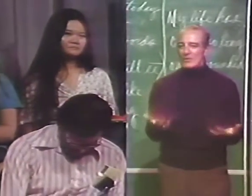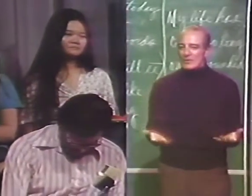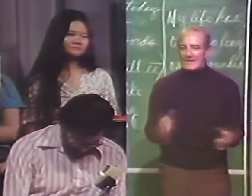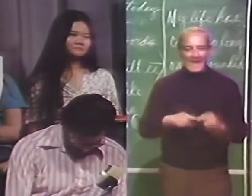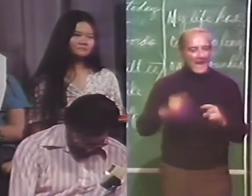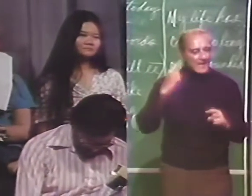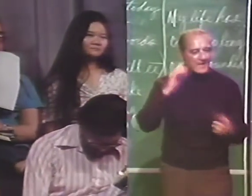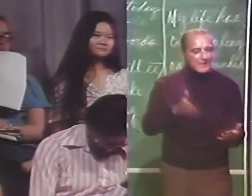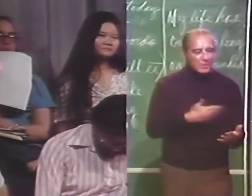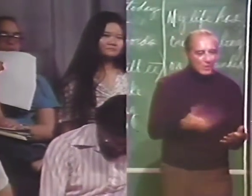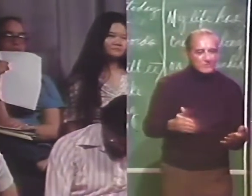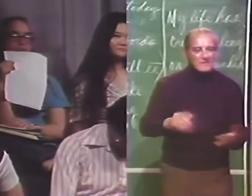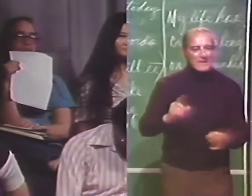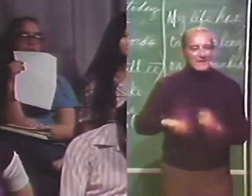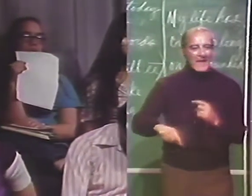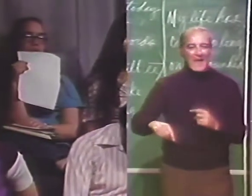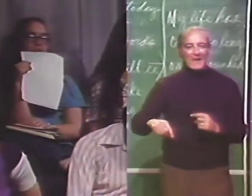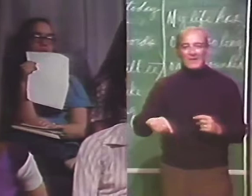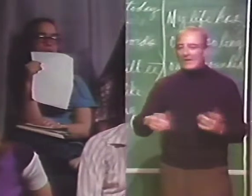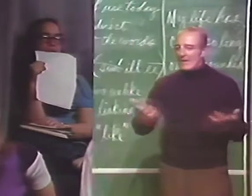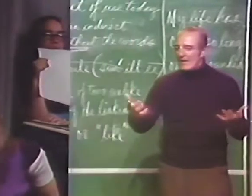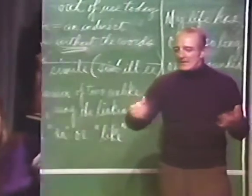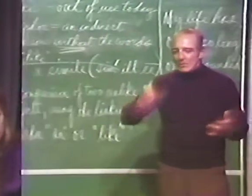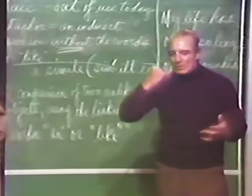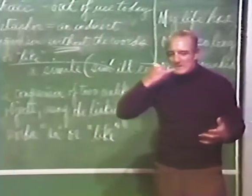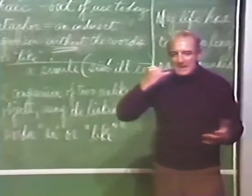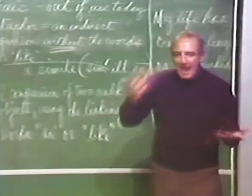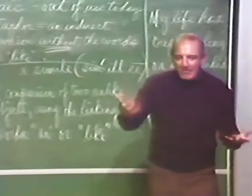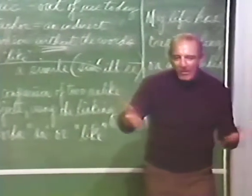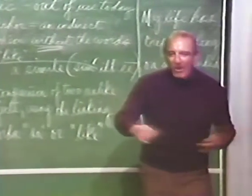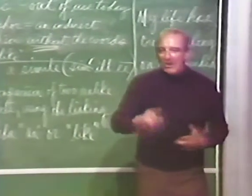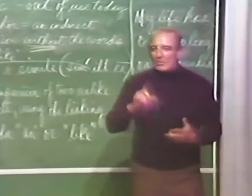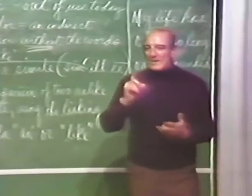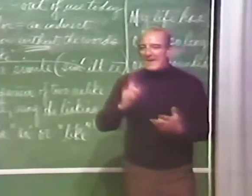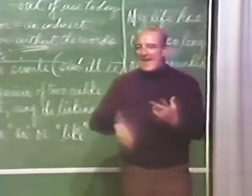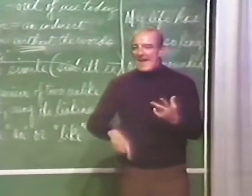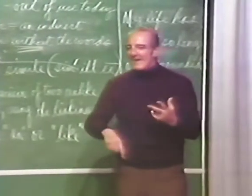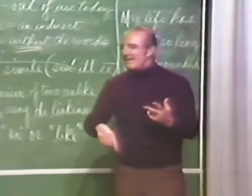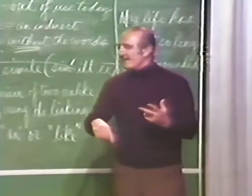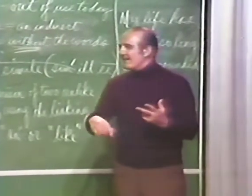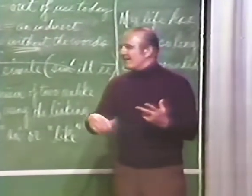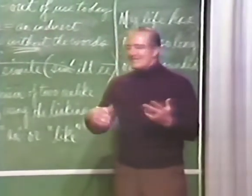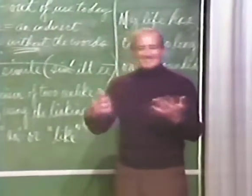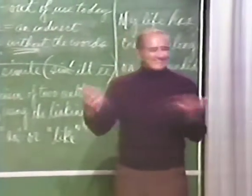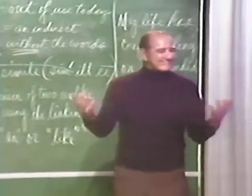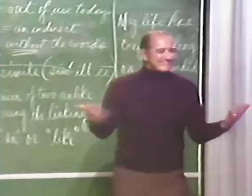MANY, MANY THINGS WE CAN'T DO-- CAN'T HEAR MUSIC; CAN'T USE A TELEPHONE;